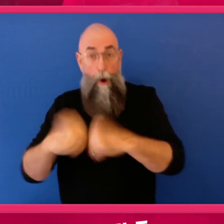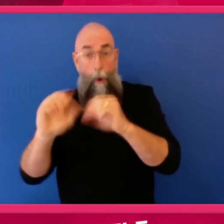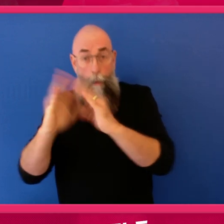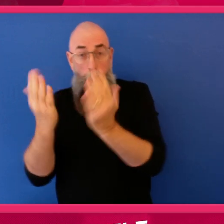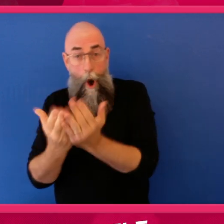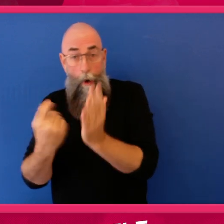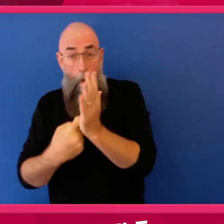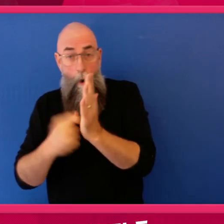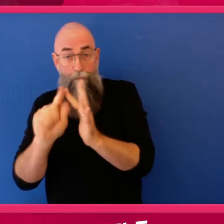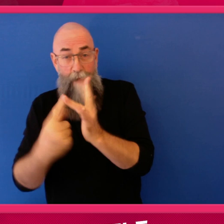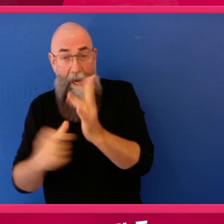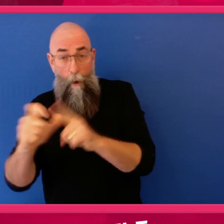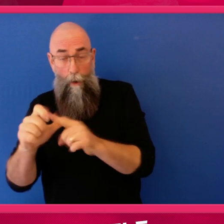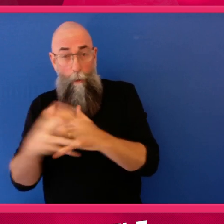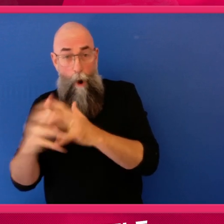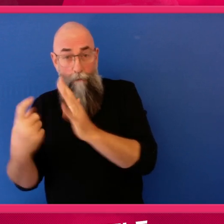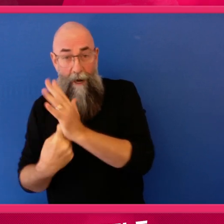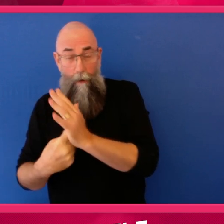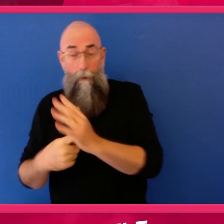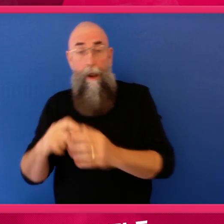in qualifying and then she broke the world record again in the gold medal race. And then